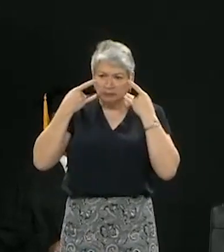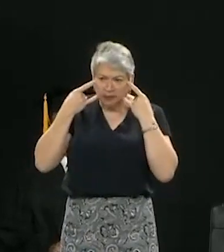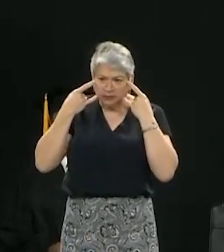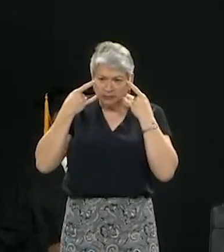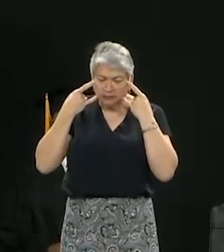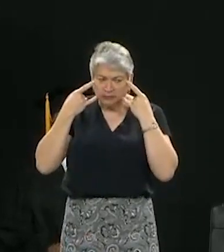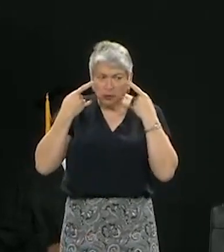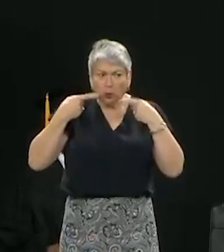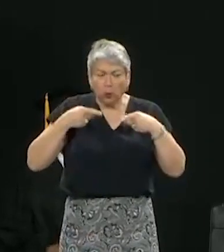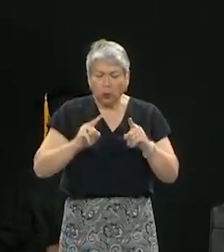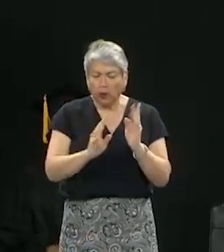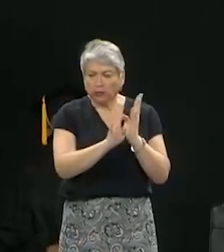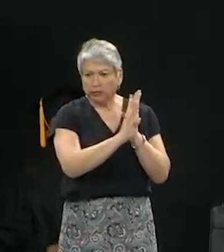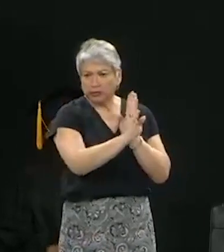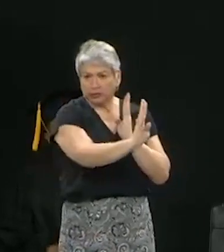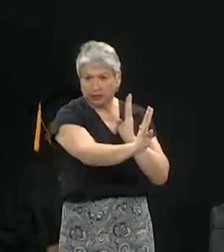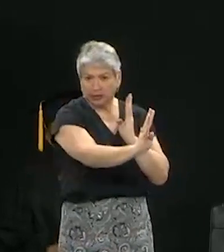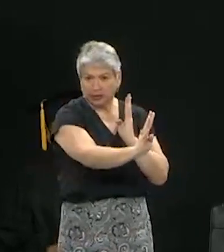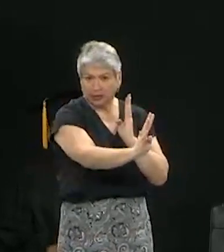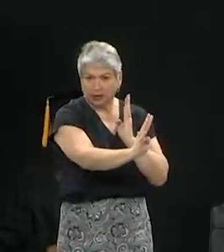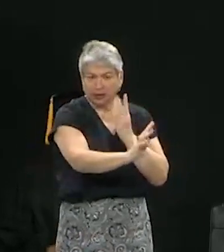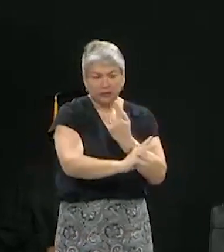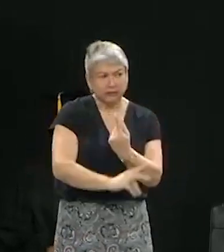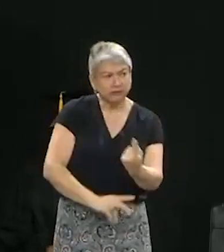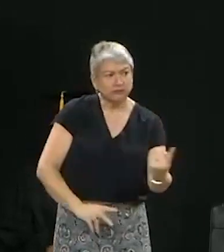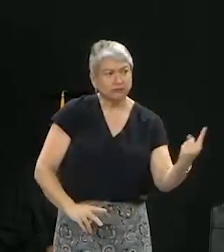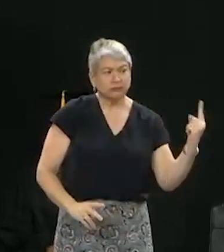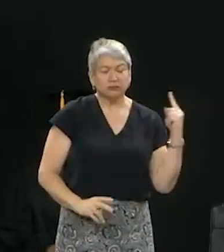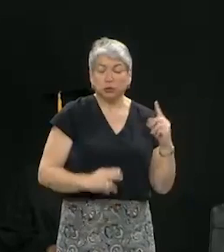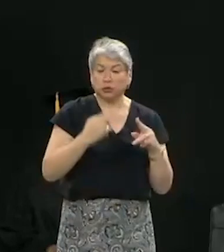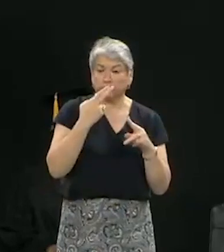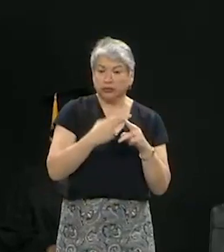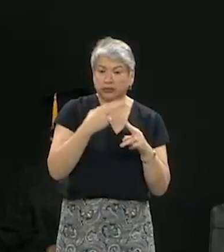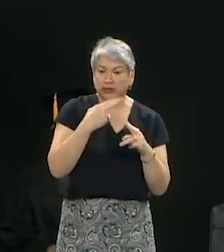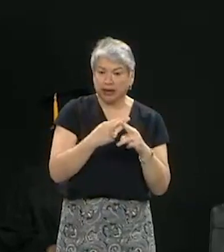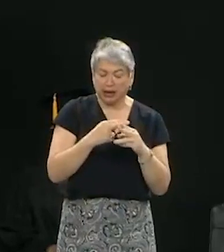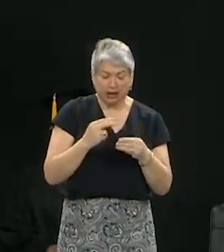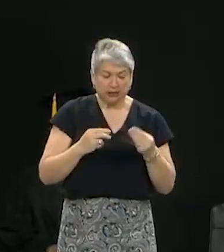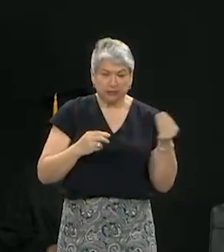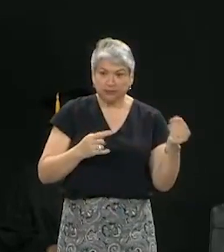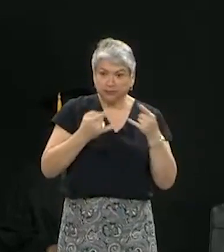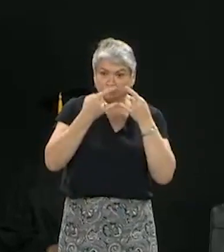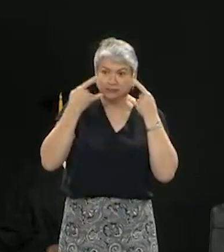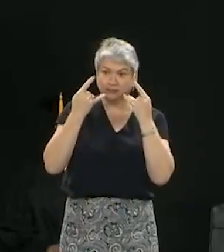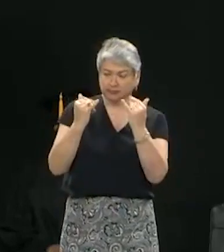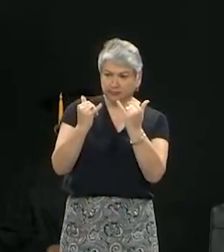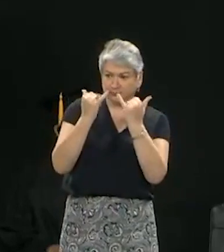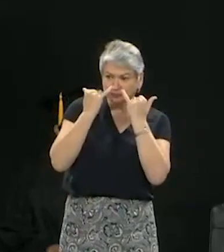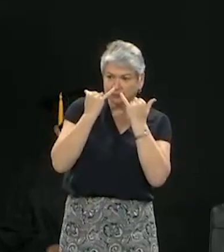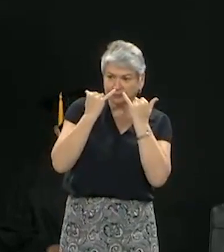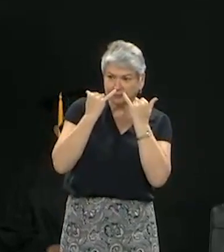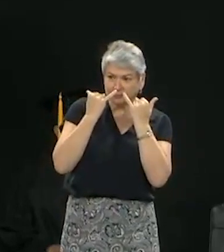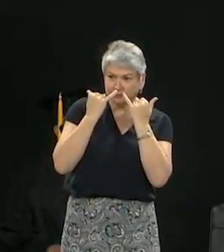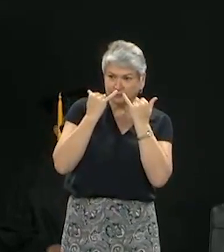while you you are in line and as you hand your name card to our ceremonial readers at the top of the ramp.